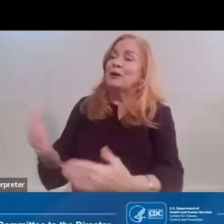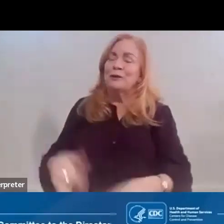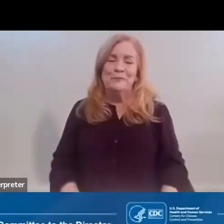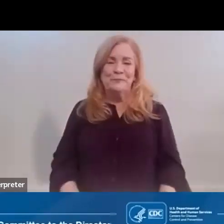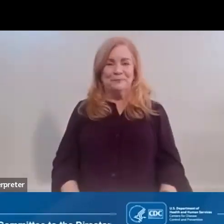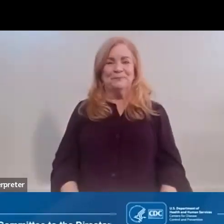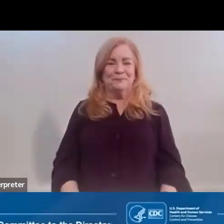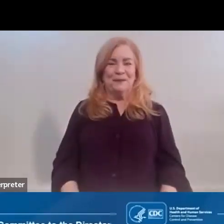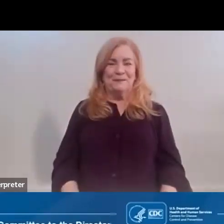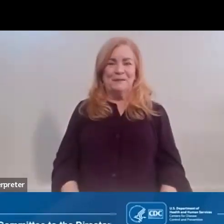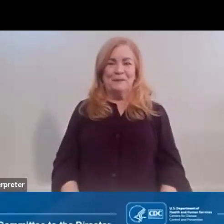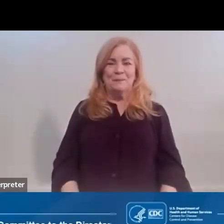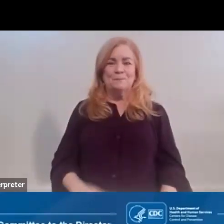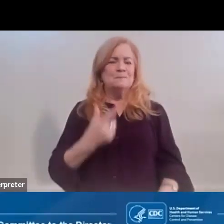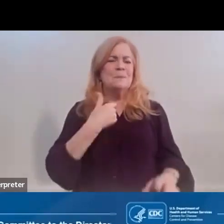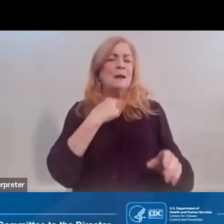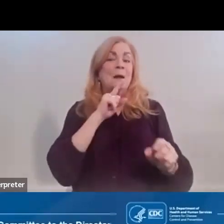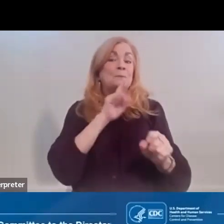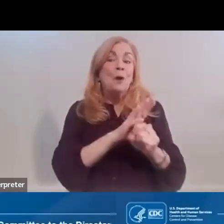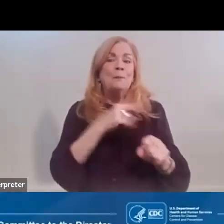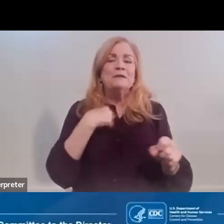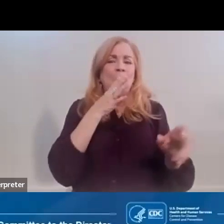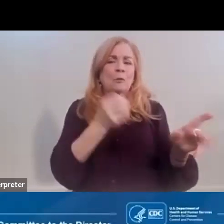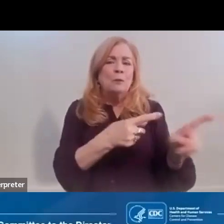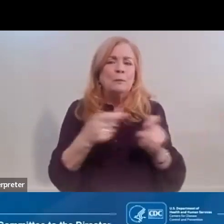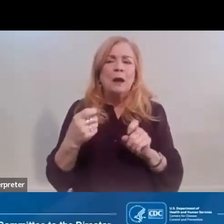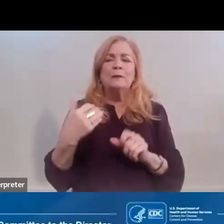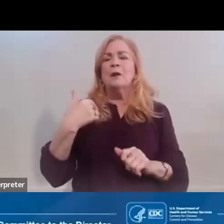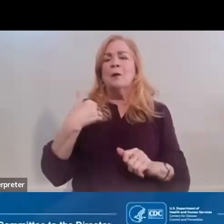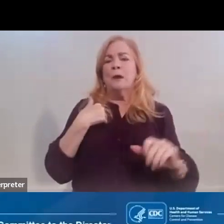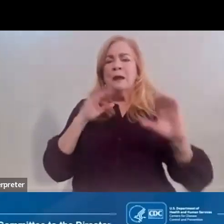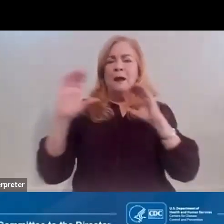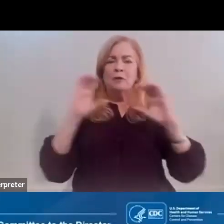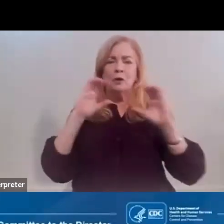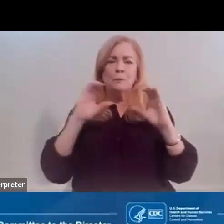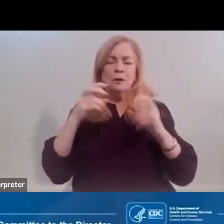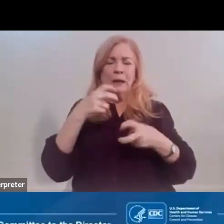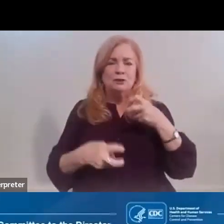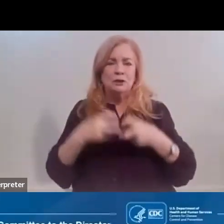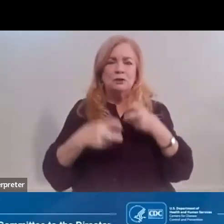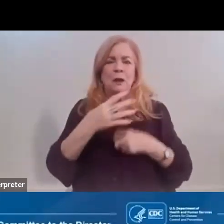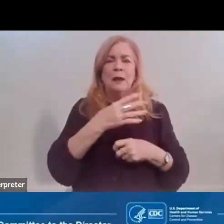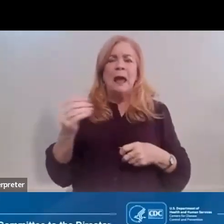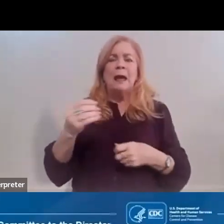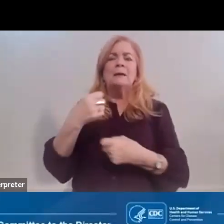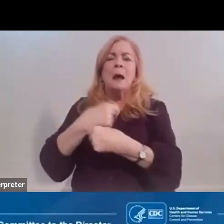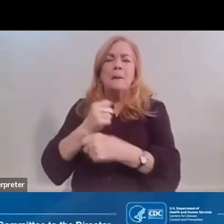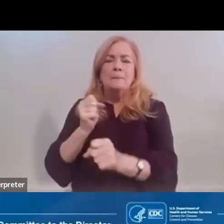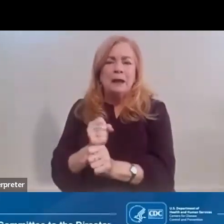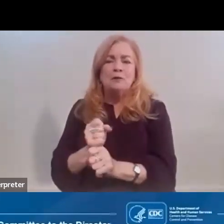Very last quick. I promise I'll be quick. So we've got a communication issue and we've got a manufacturer's incentive issue.